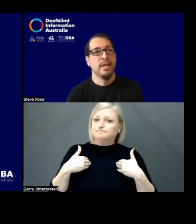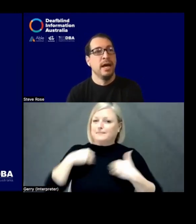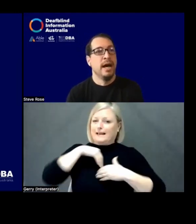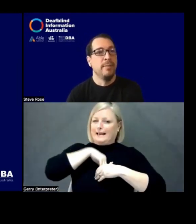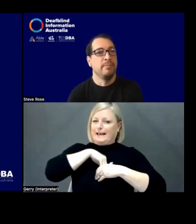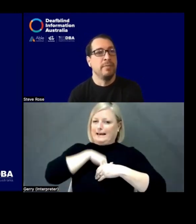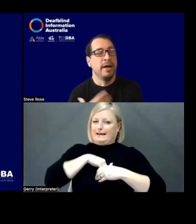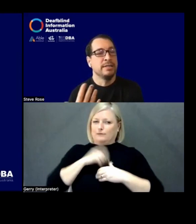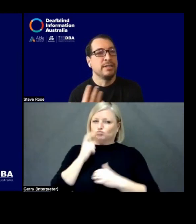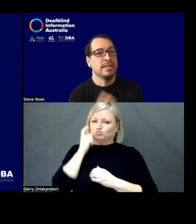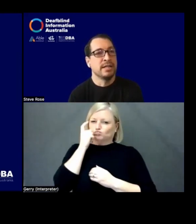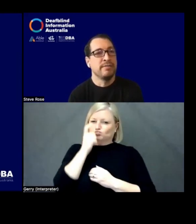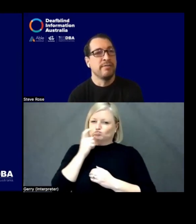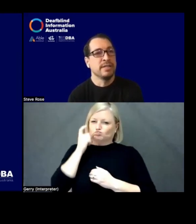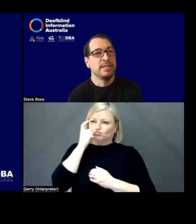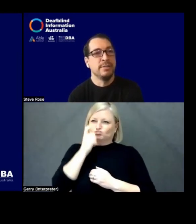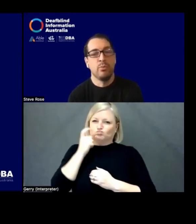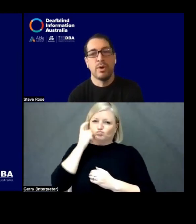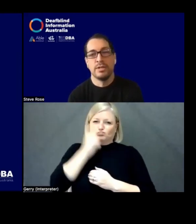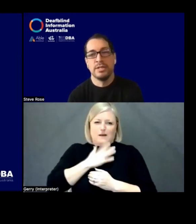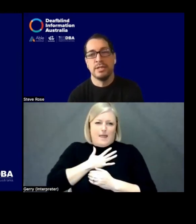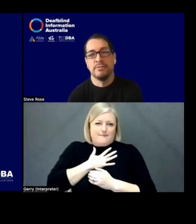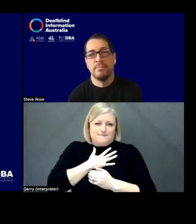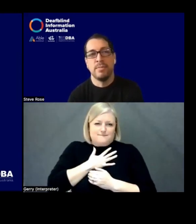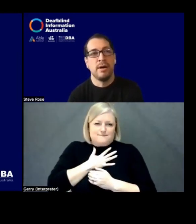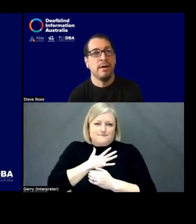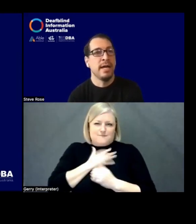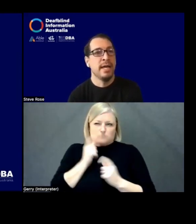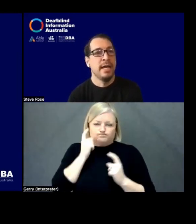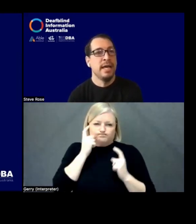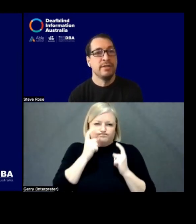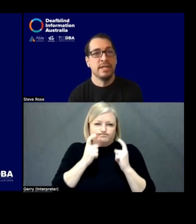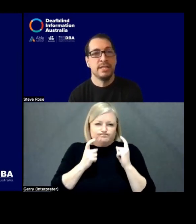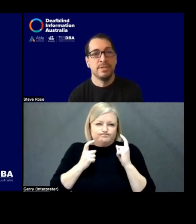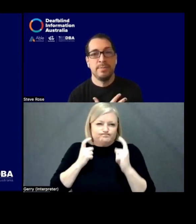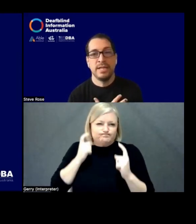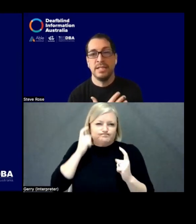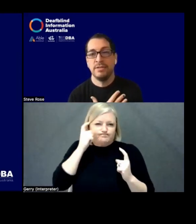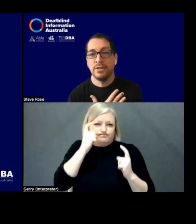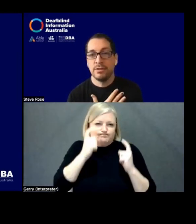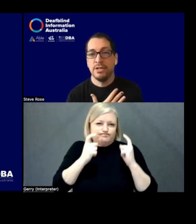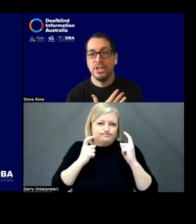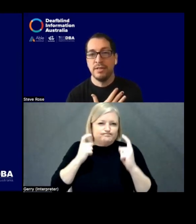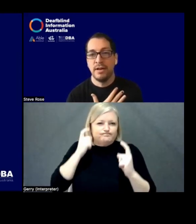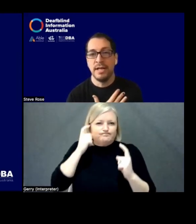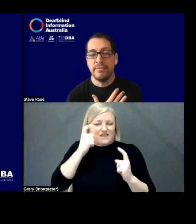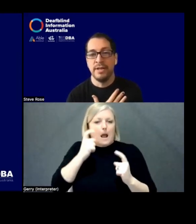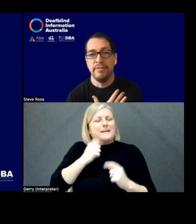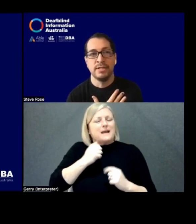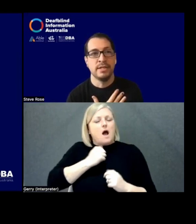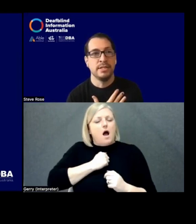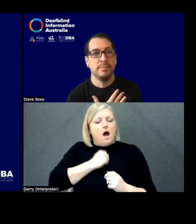I suppose that's kind of having a deep wonder from my hearing-sighted perspective and acknowledging that I have a hearing-sighted